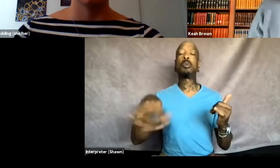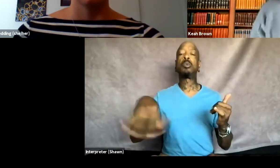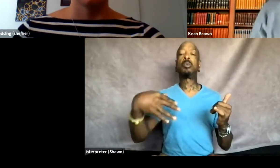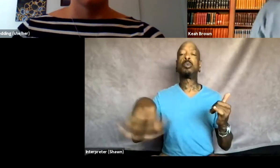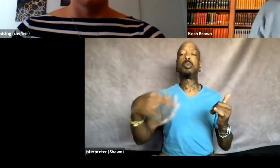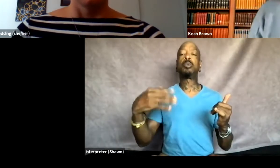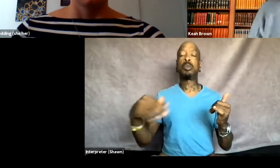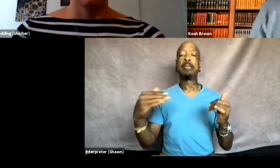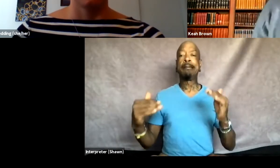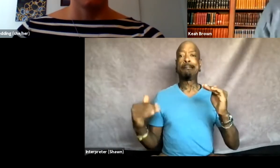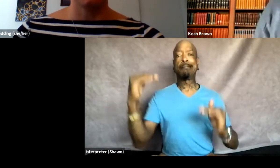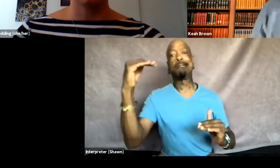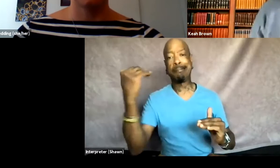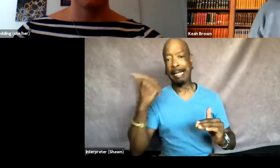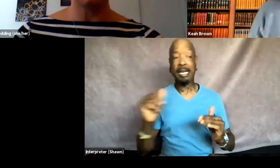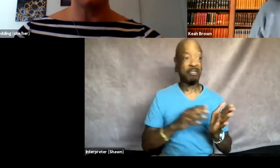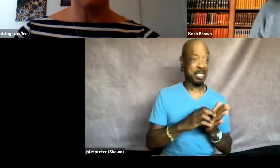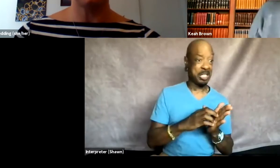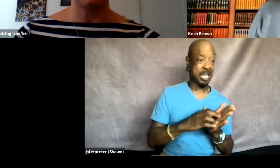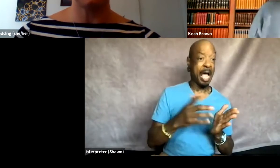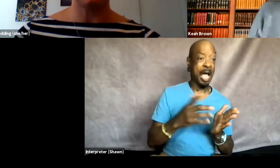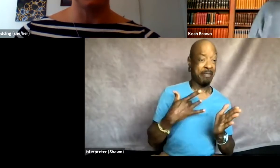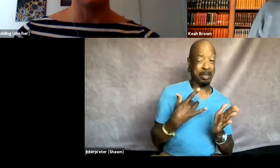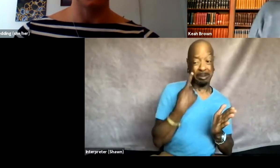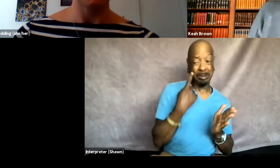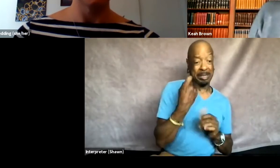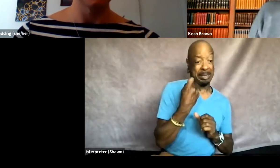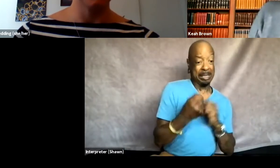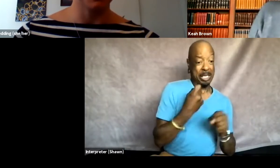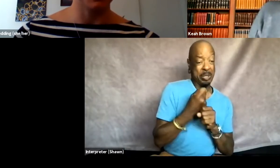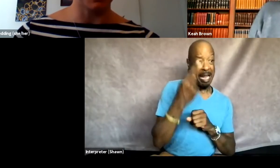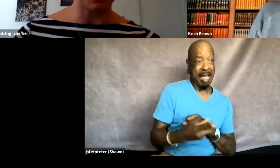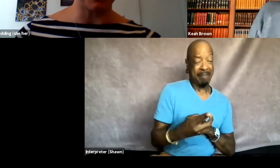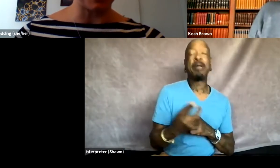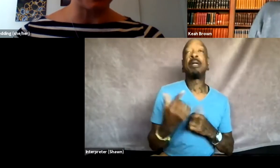fatigue, I might have felt in the last year and a half.